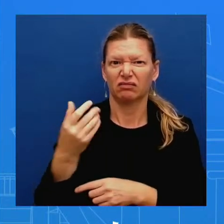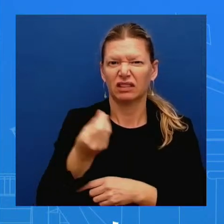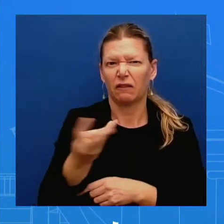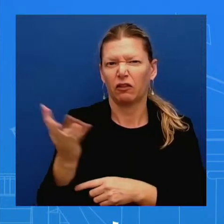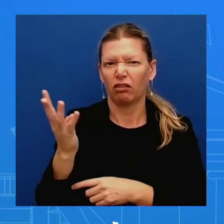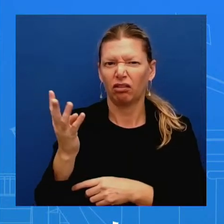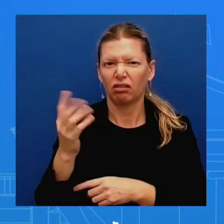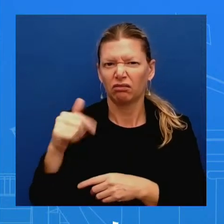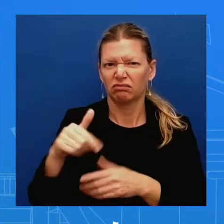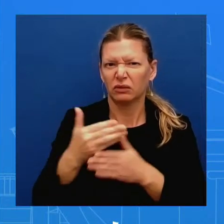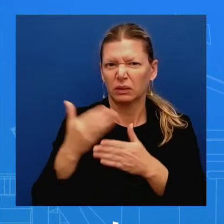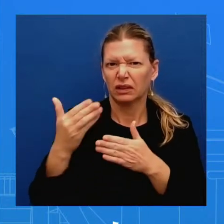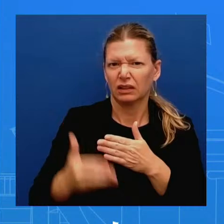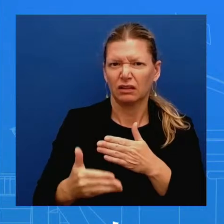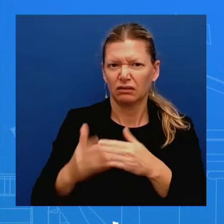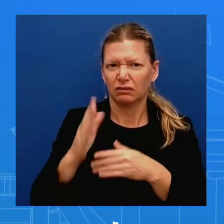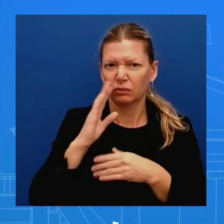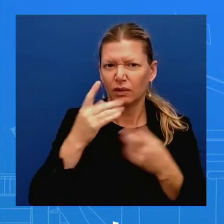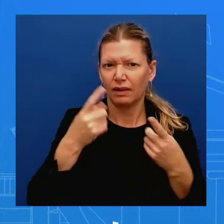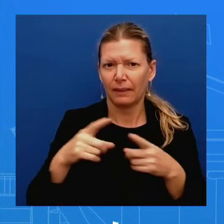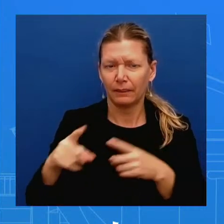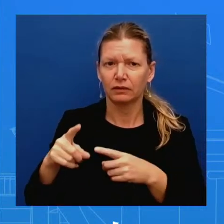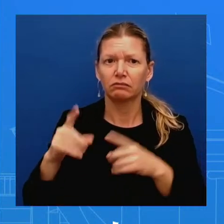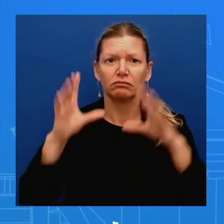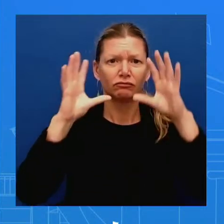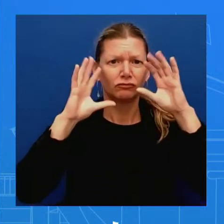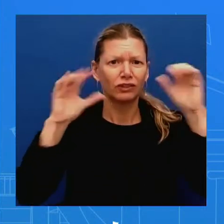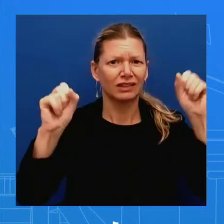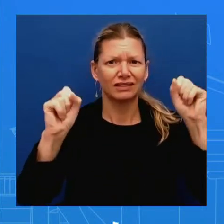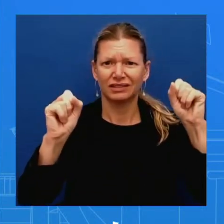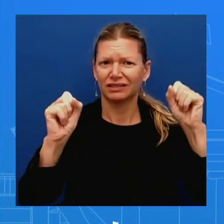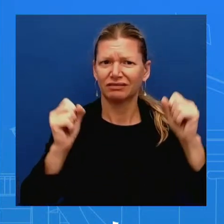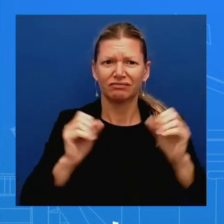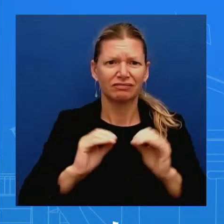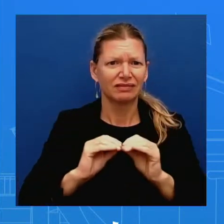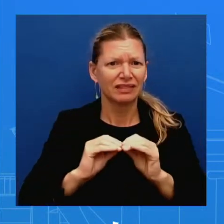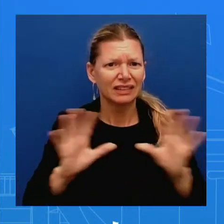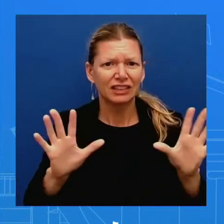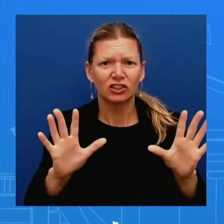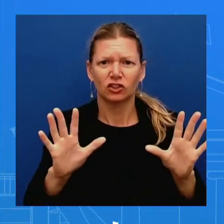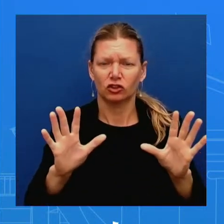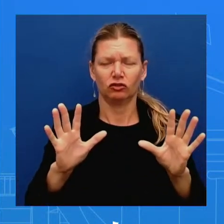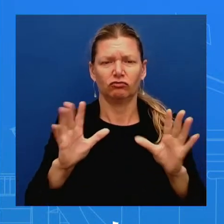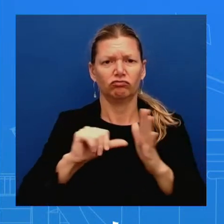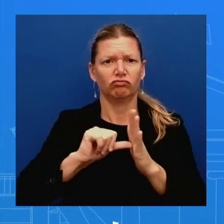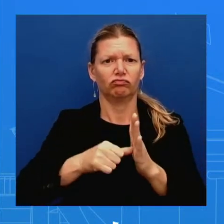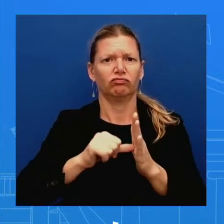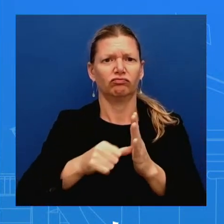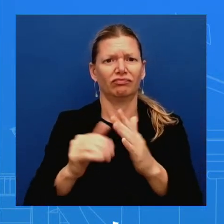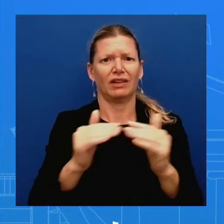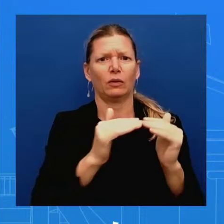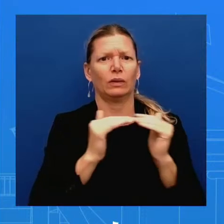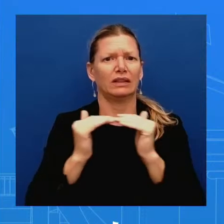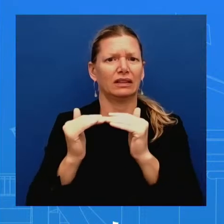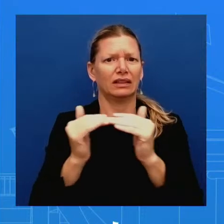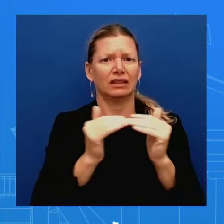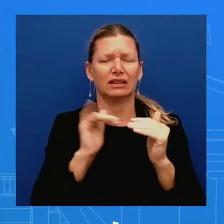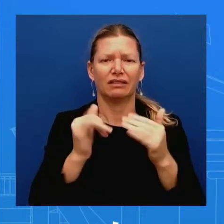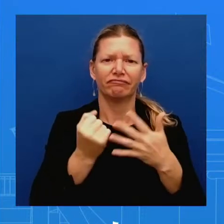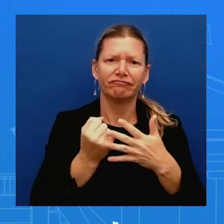not only the principle of equity being a core value to him but also his administration,